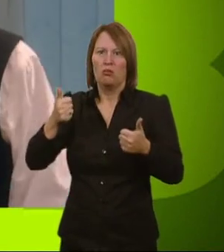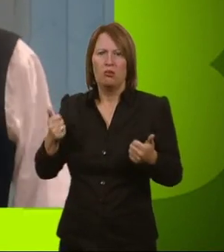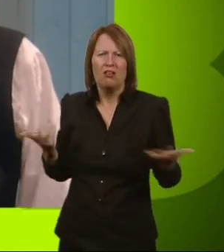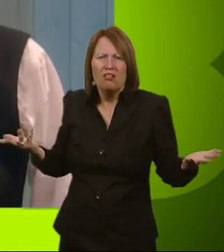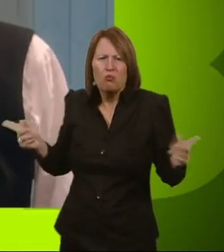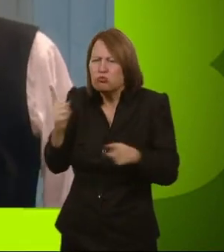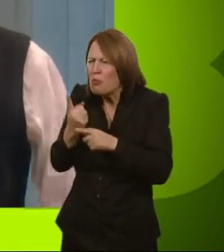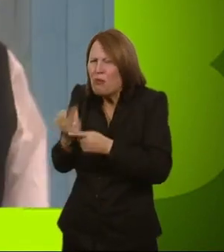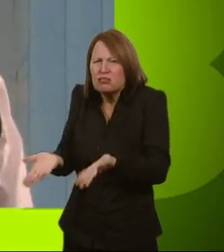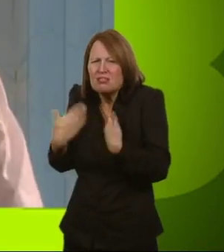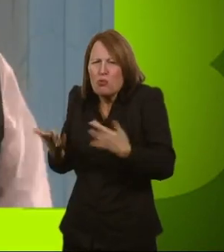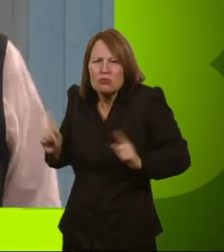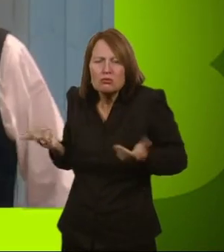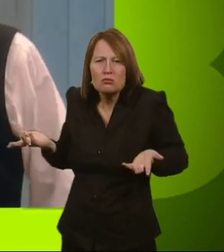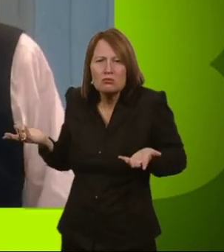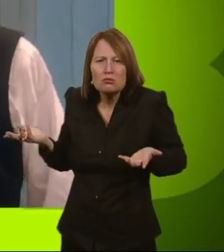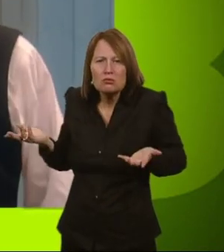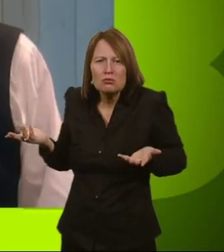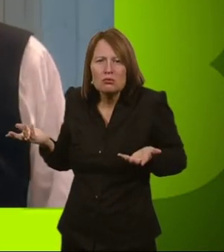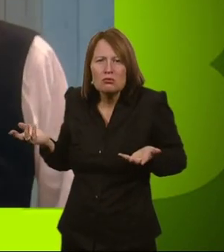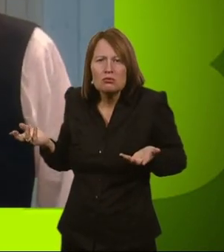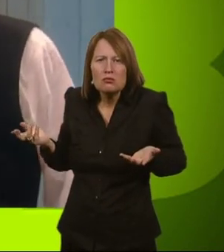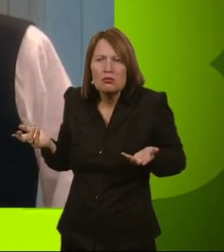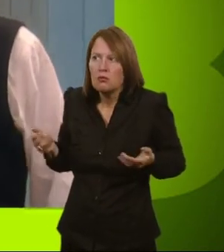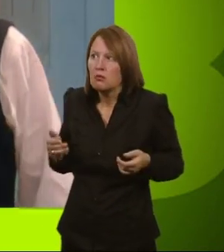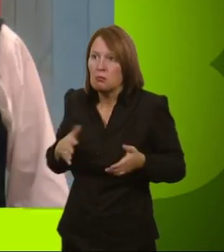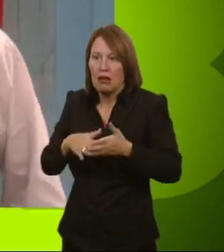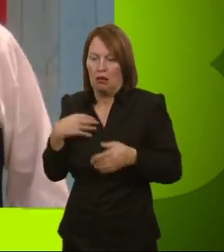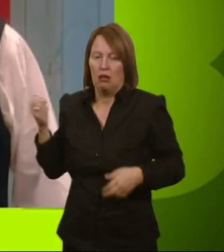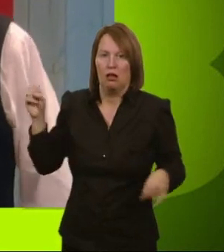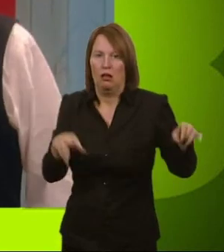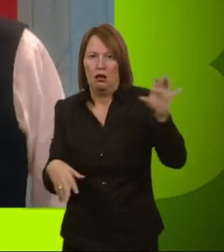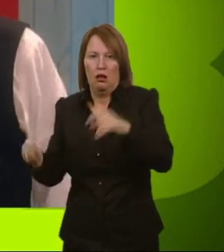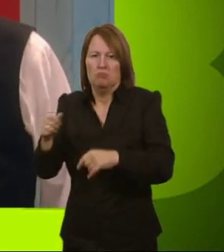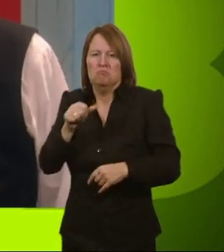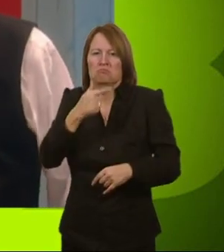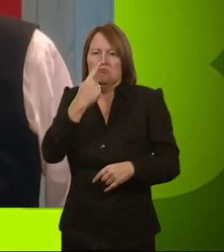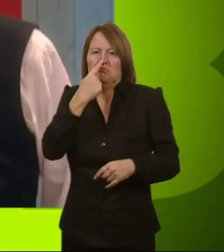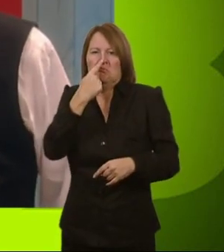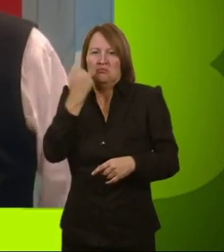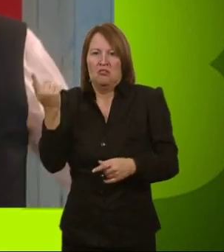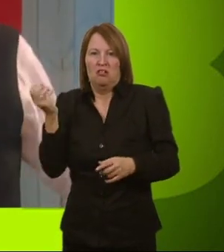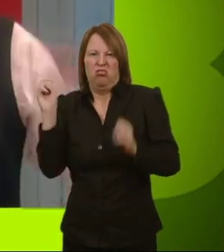want a about hang on are you saying if we mix up a load of sweet smelling Gunk we can shove